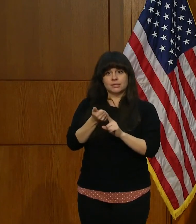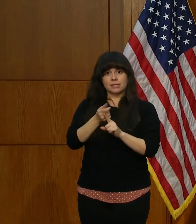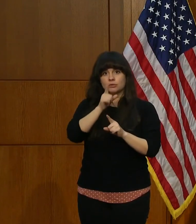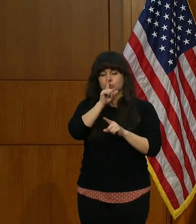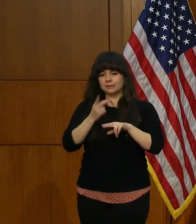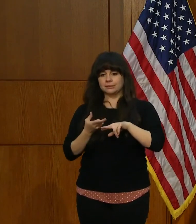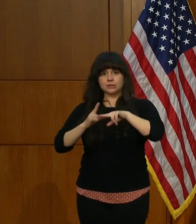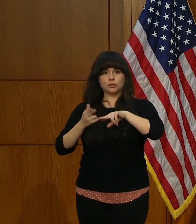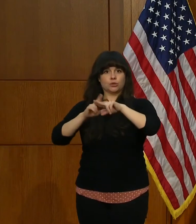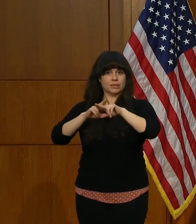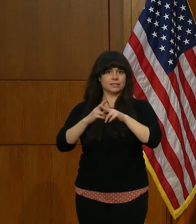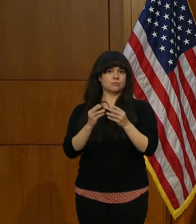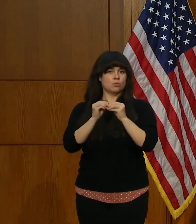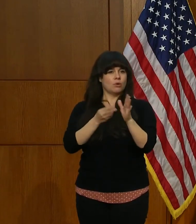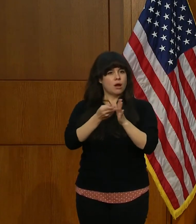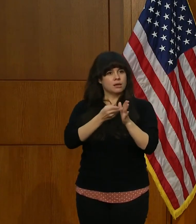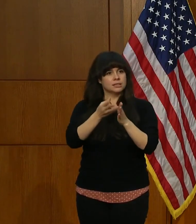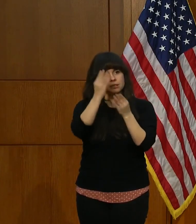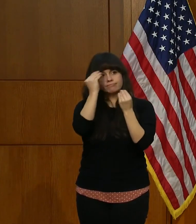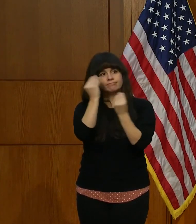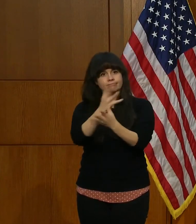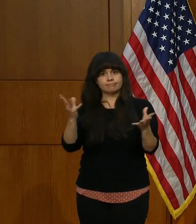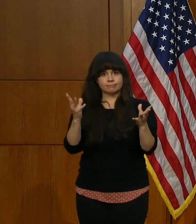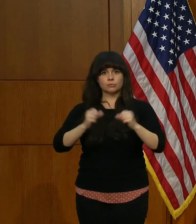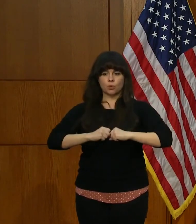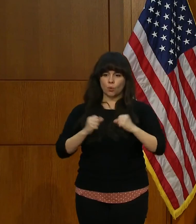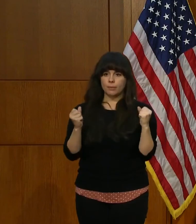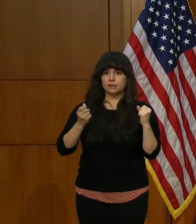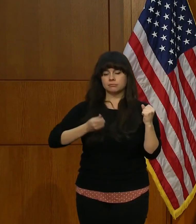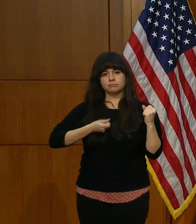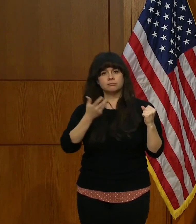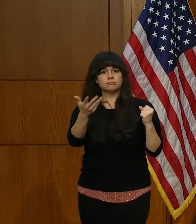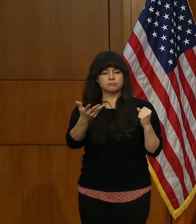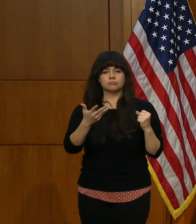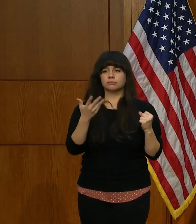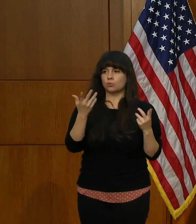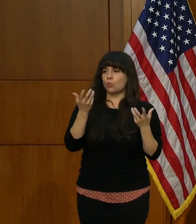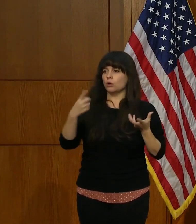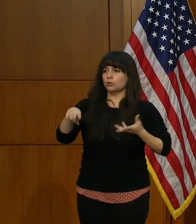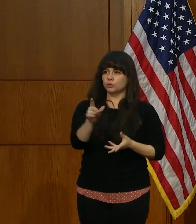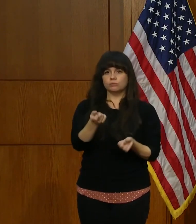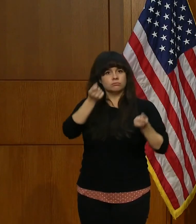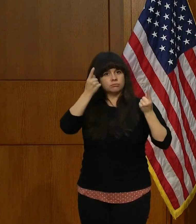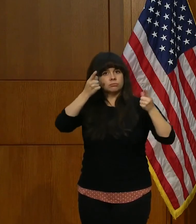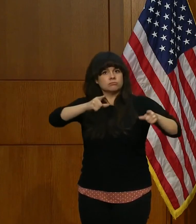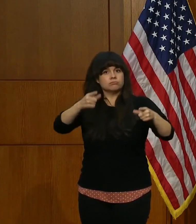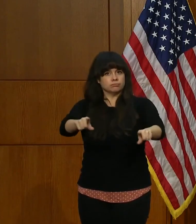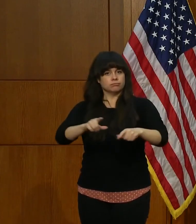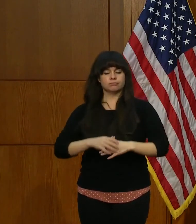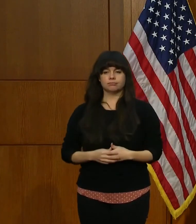TALK ABOUT HOW VIRGINIA IS SIGNIFICANTLY EXPANDING TRANSPARENCY SO YOU CAN KNOW